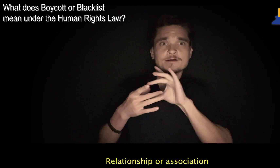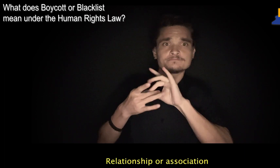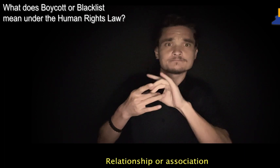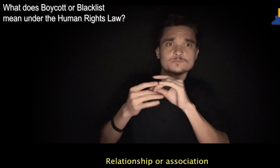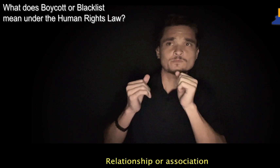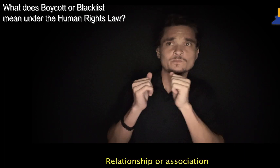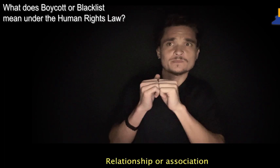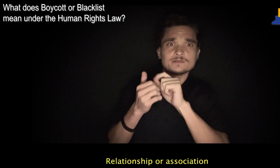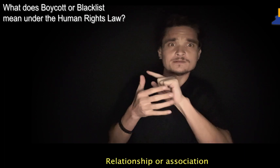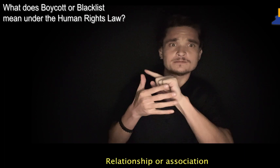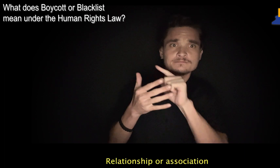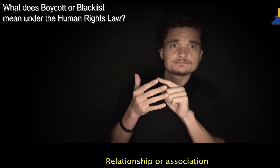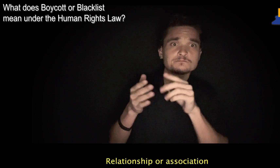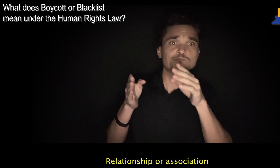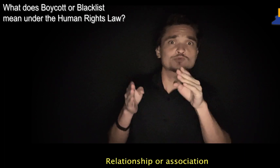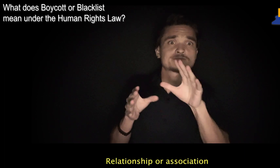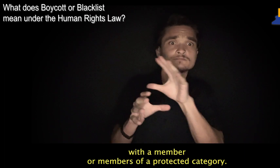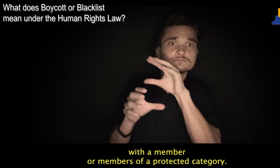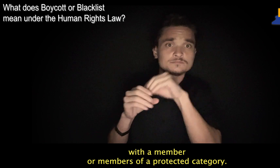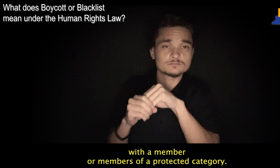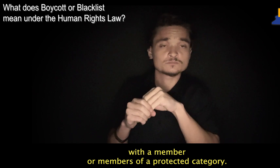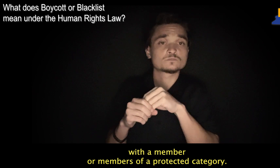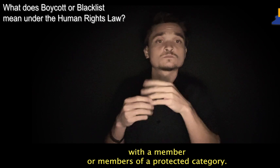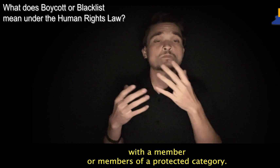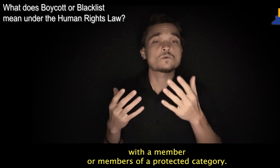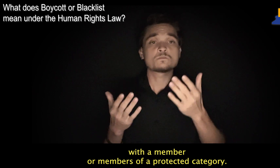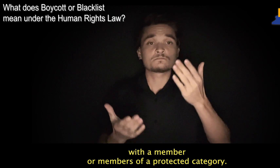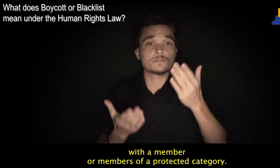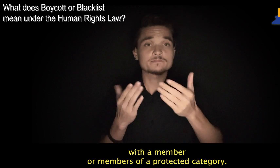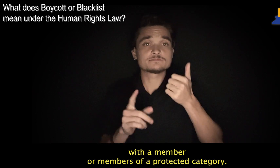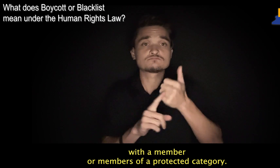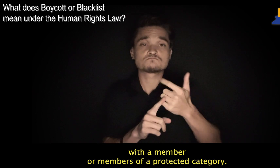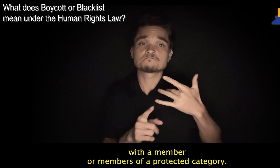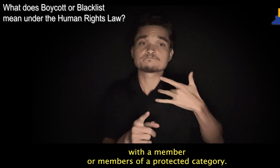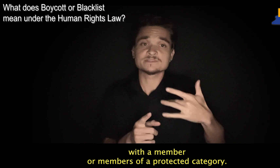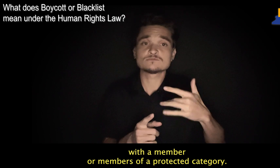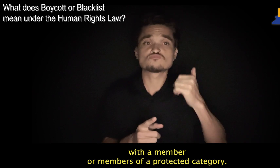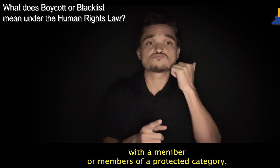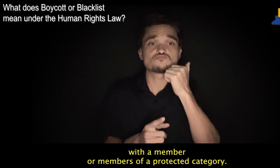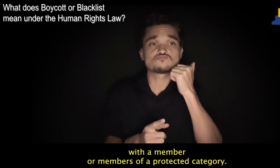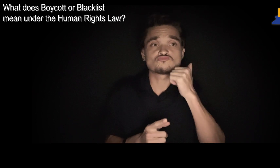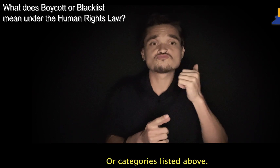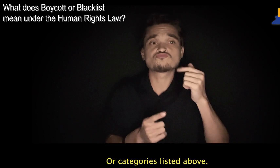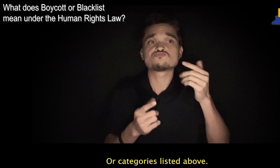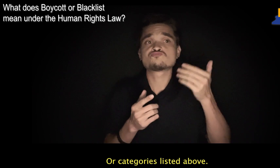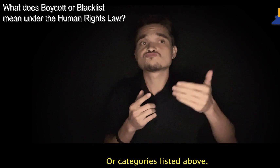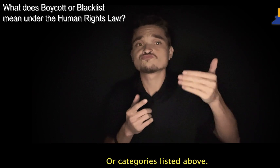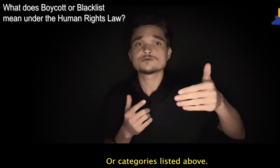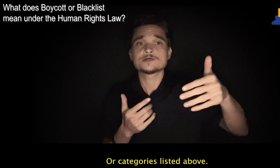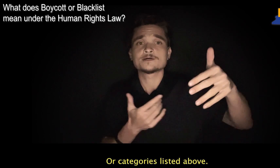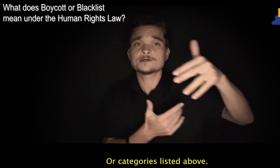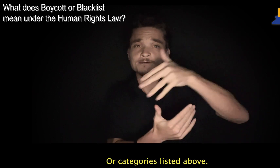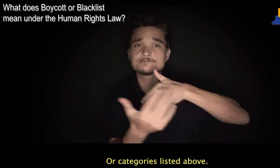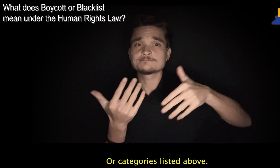Relationship or association with a member or members of a protected category. Or categories listed above.